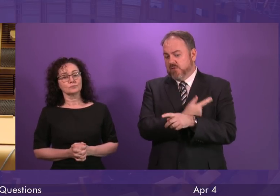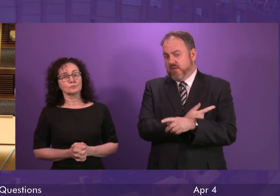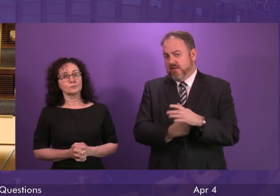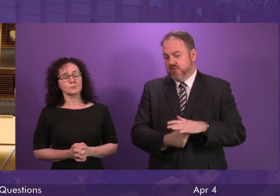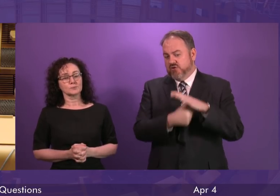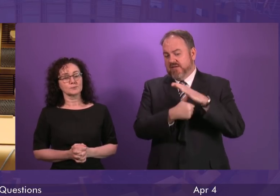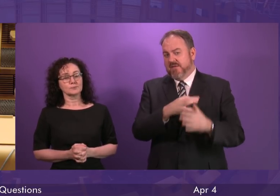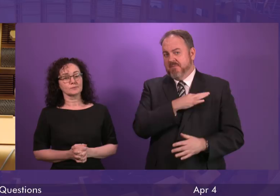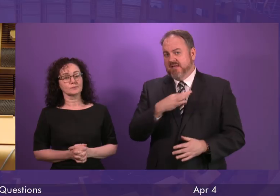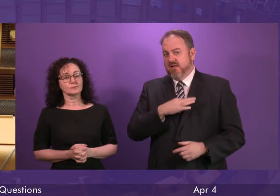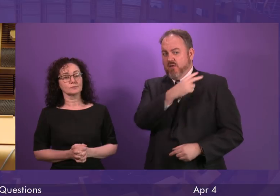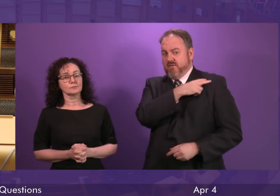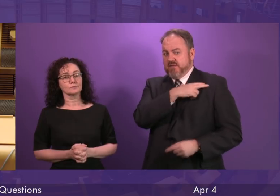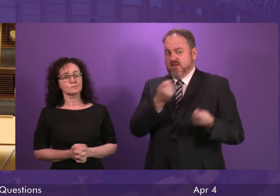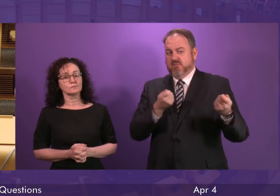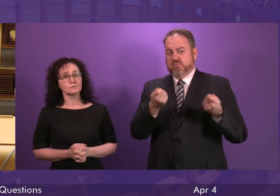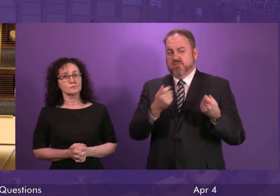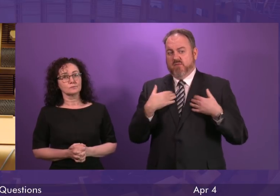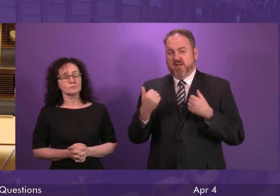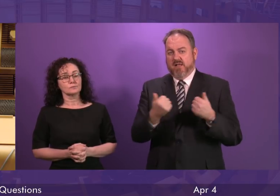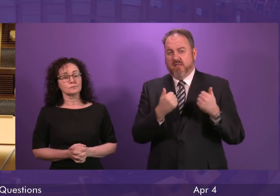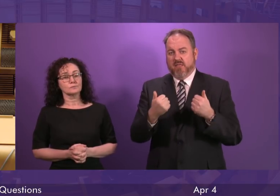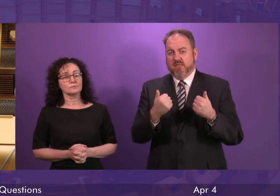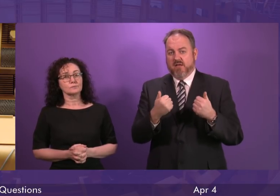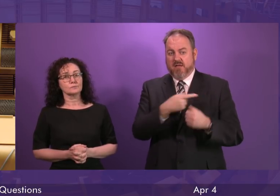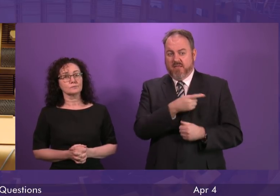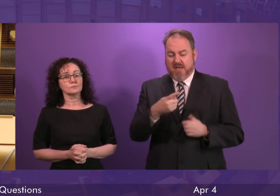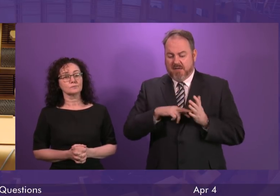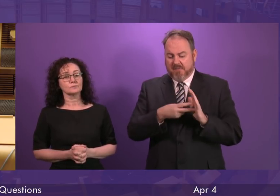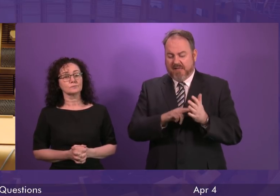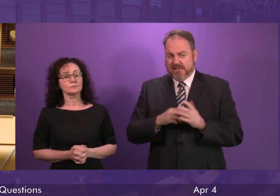officer and the chief pharmaceutical officer said that steps were being taken to deal with